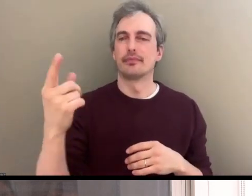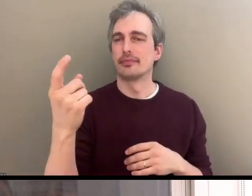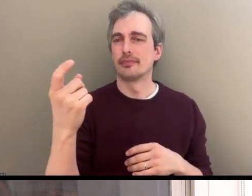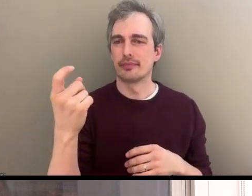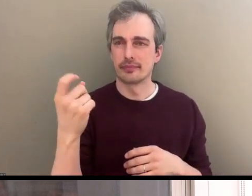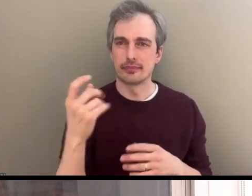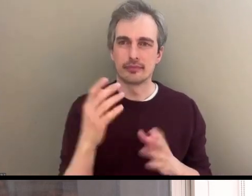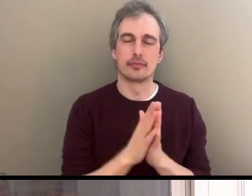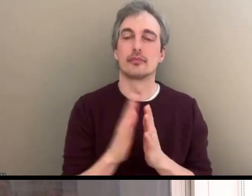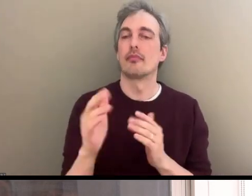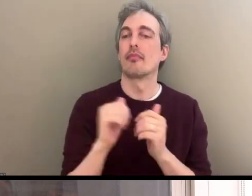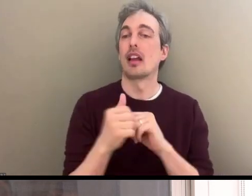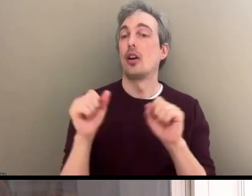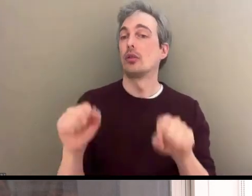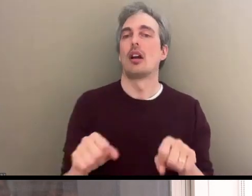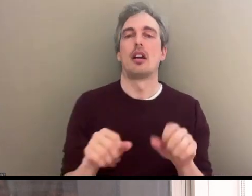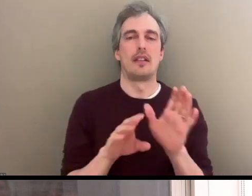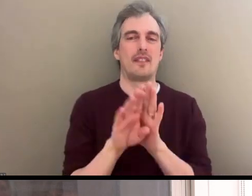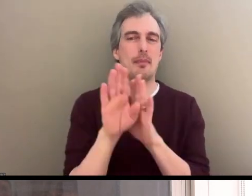can developers, this might be related to a similar question that was asked